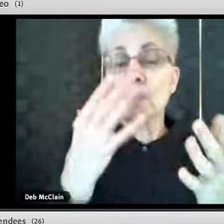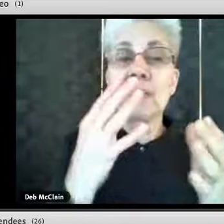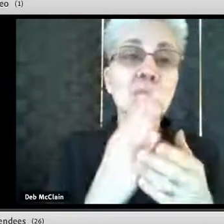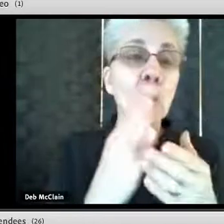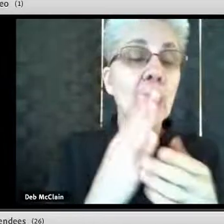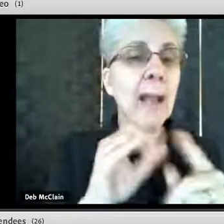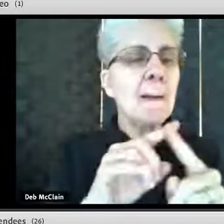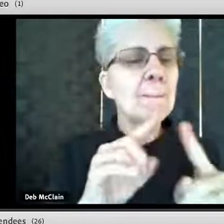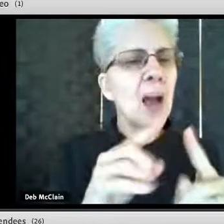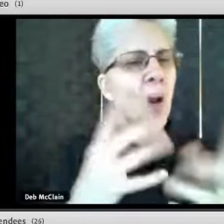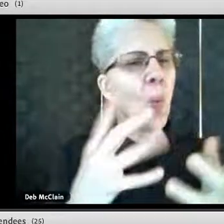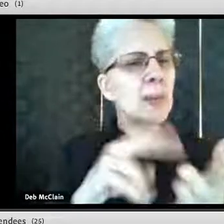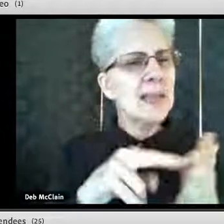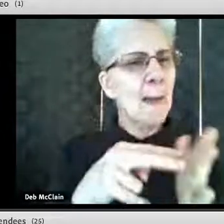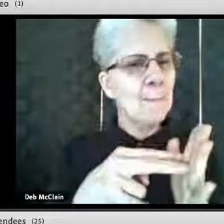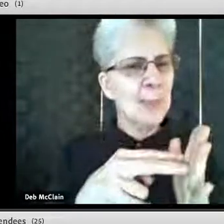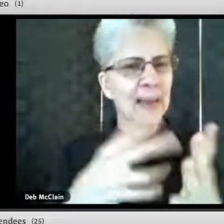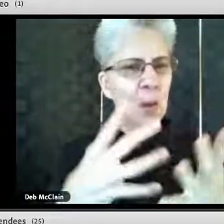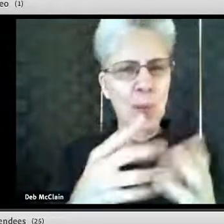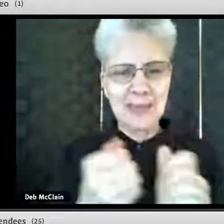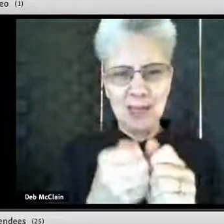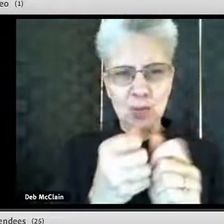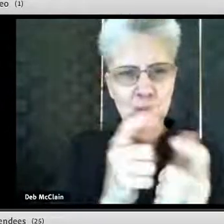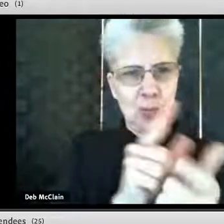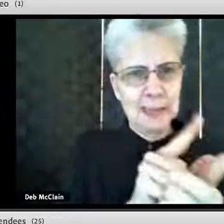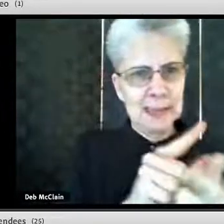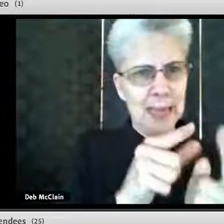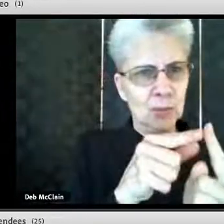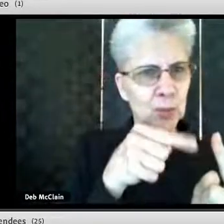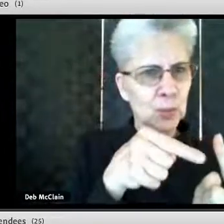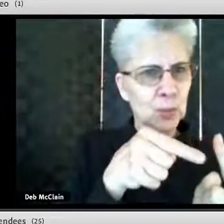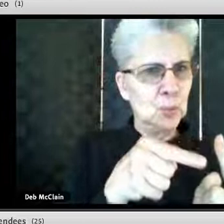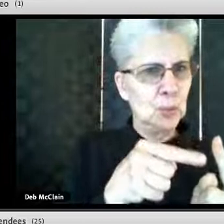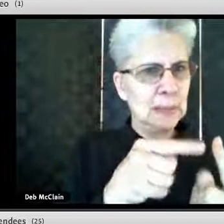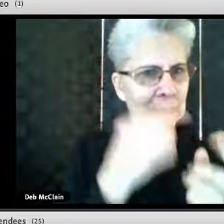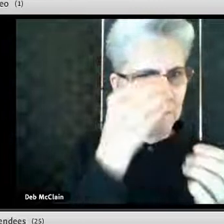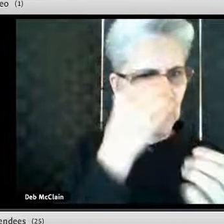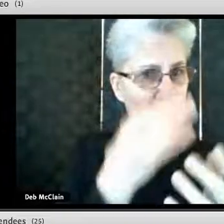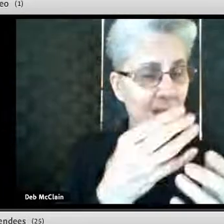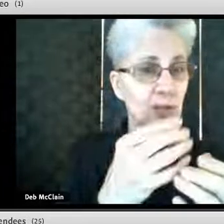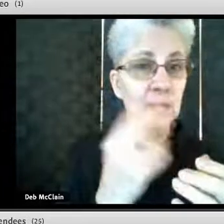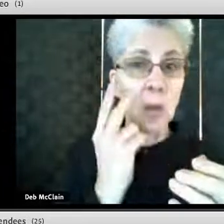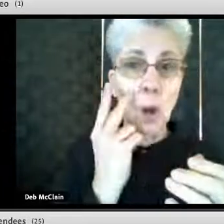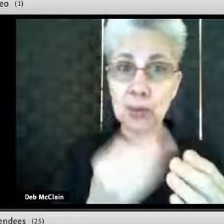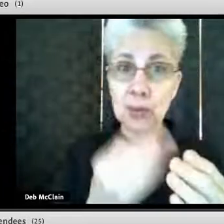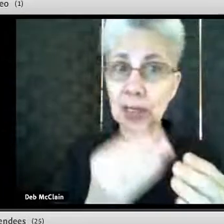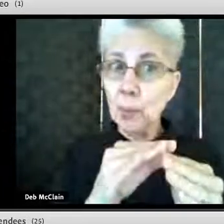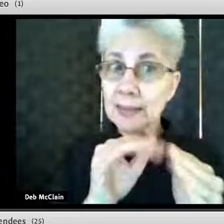But what does it mean and what does that translate to? Are you seeing an increase in service?